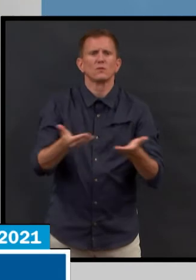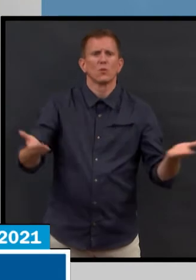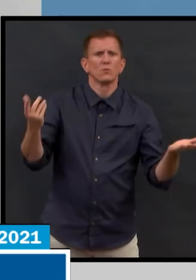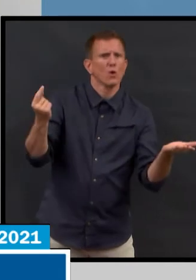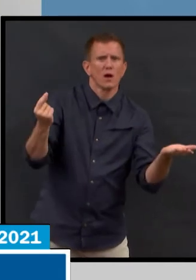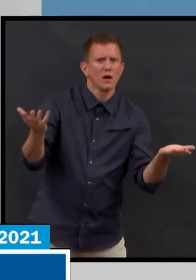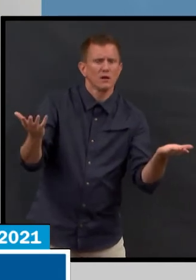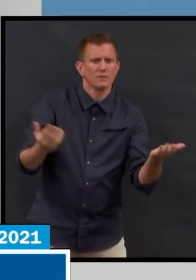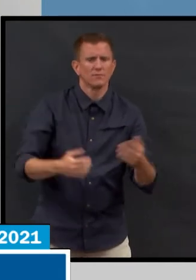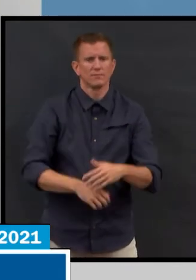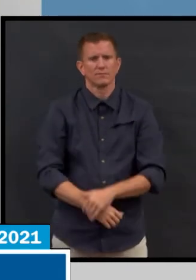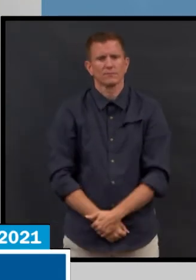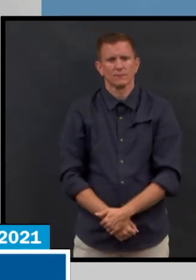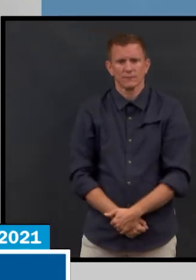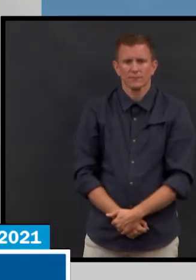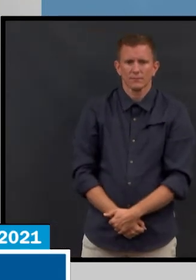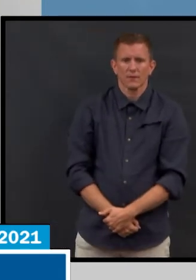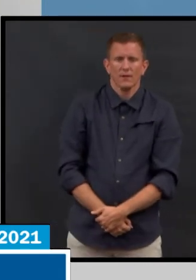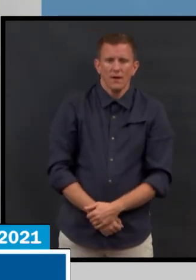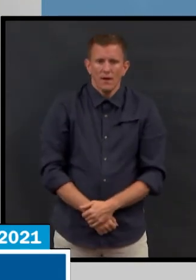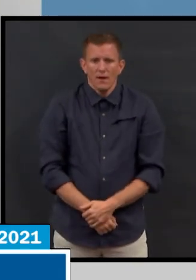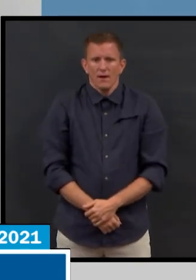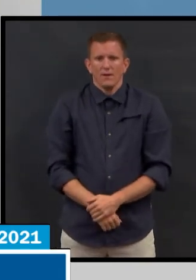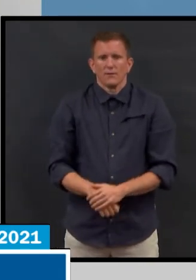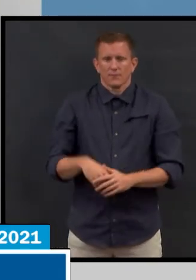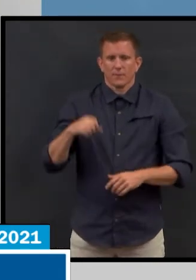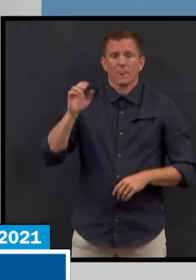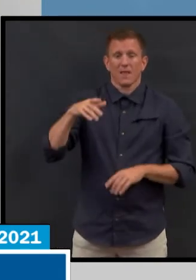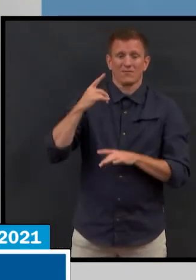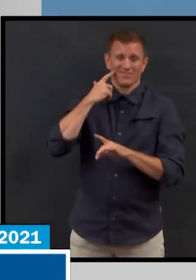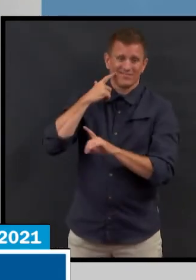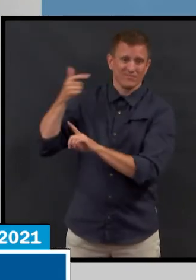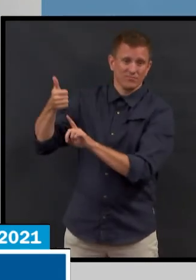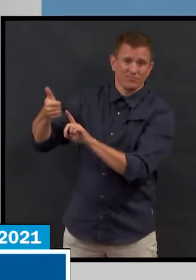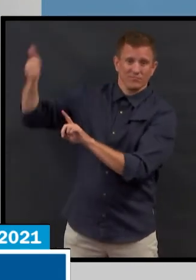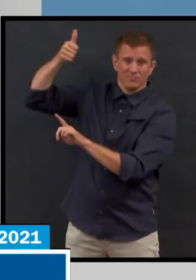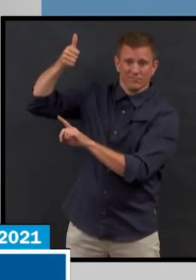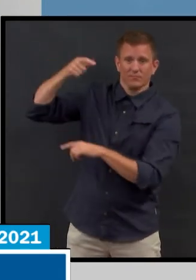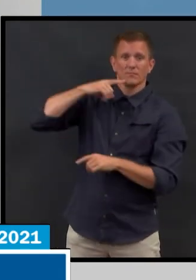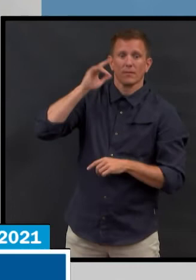type of resource before so he's uh the expert on the star program so i'm going to toss that to him